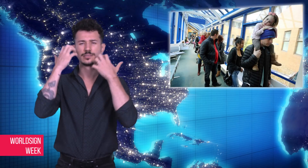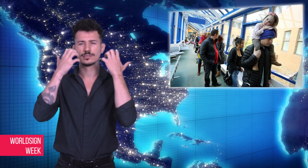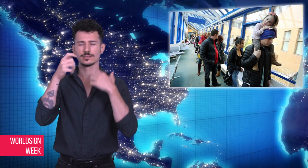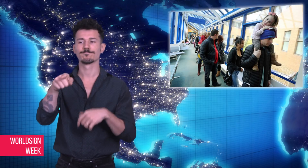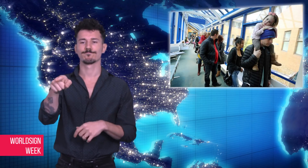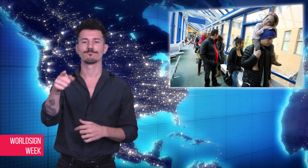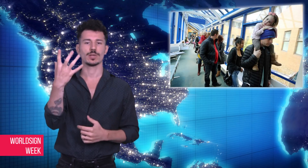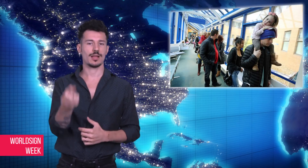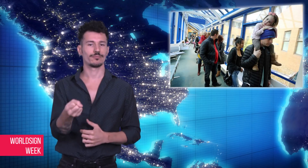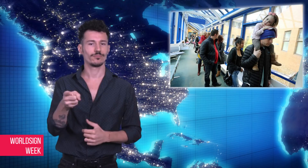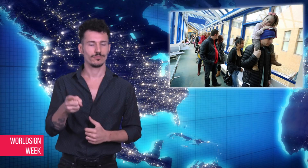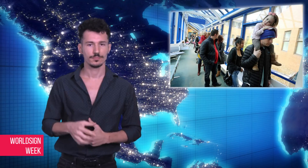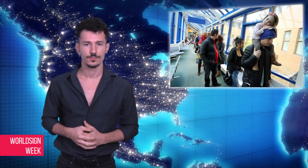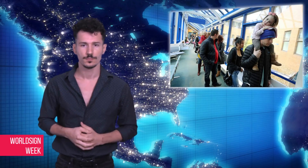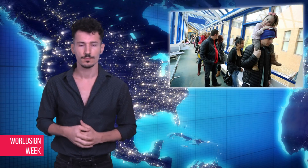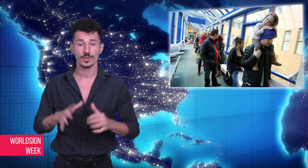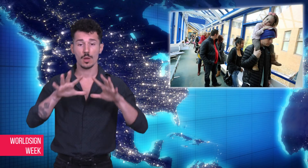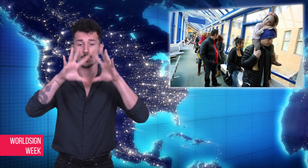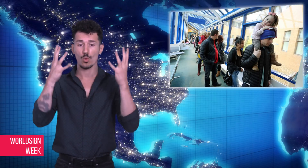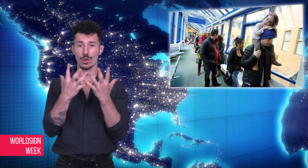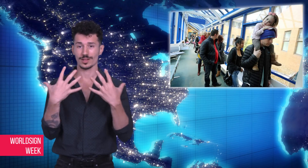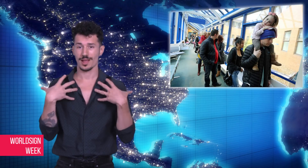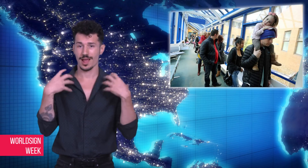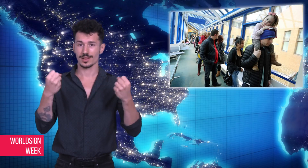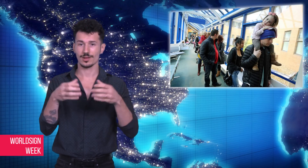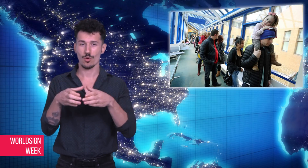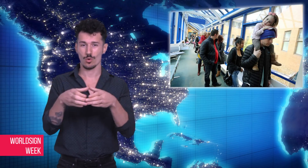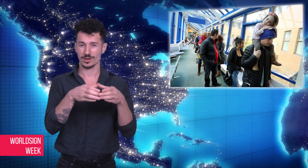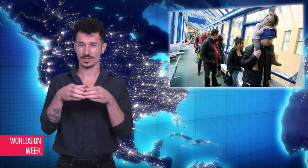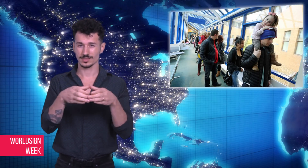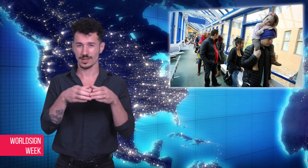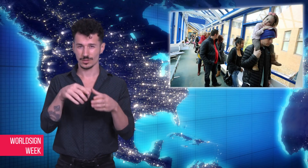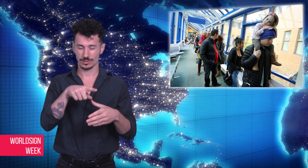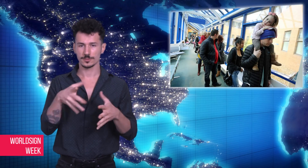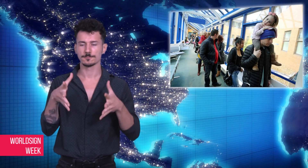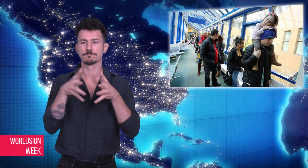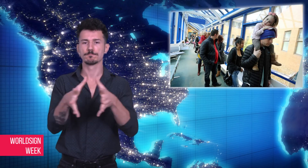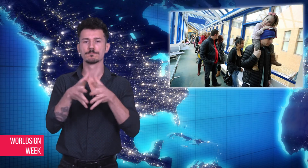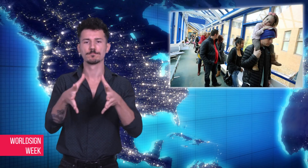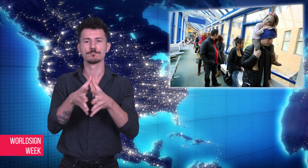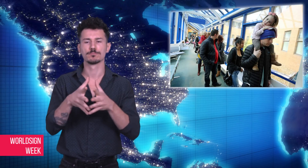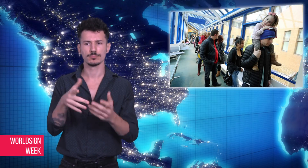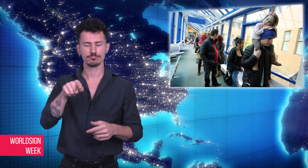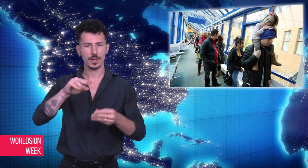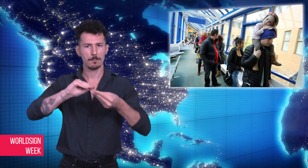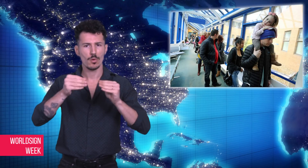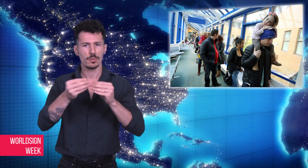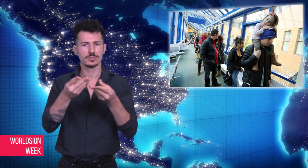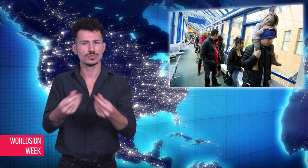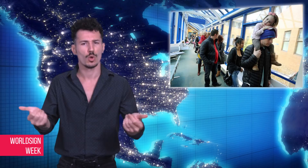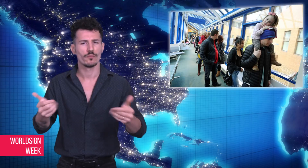said a vaccination rate of 95 percent of population is needed to prevent a